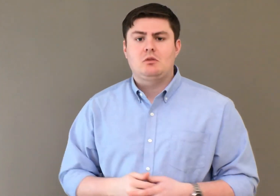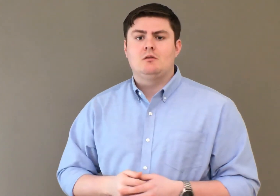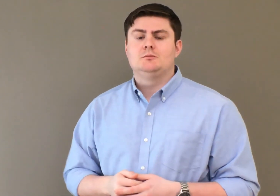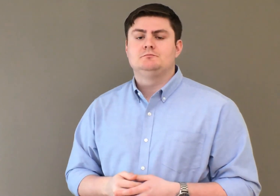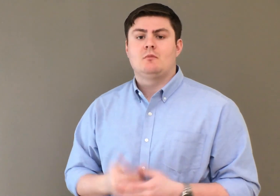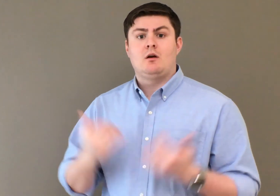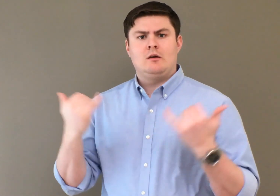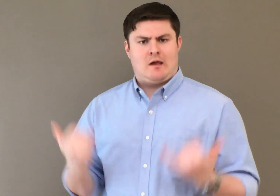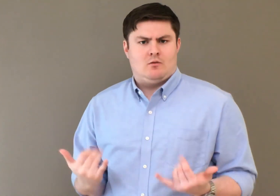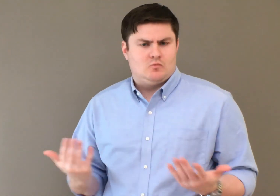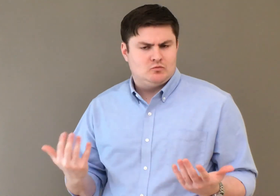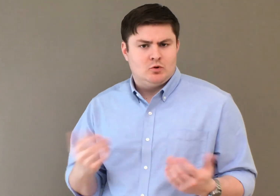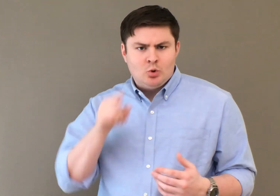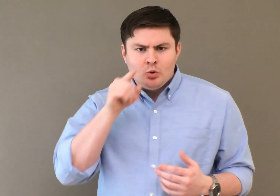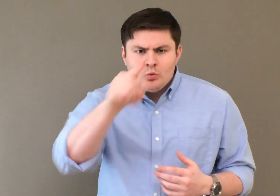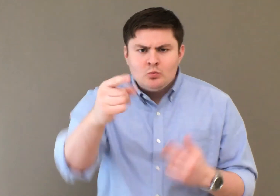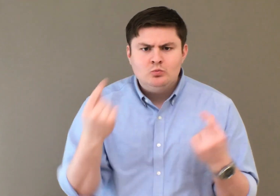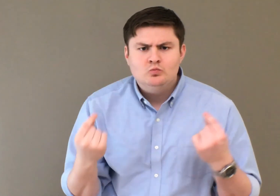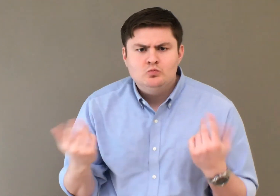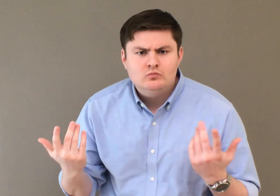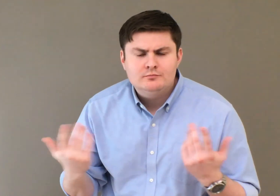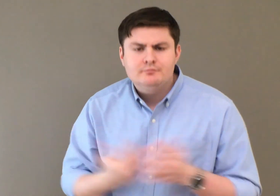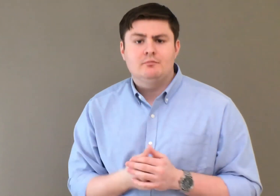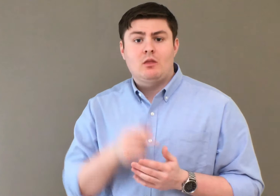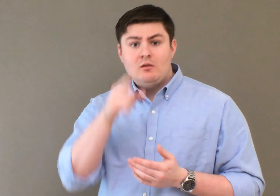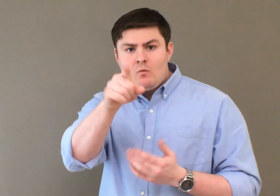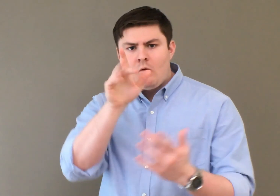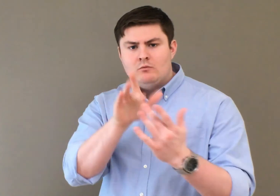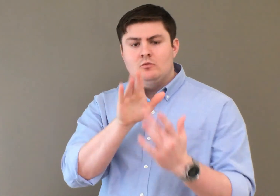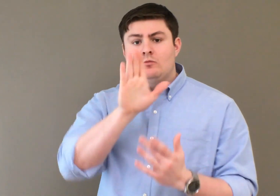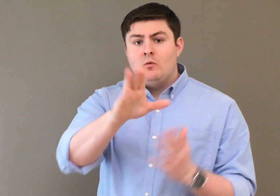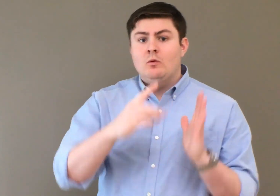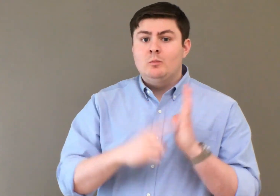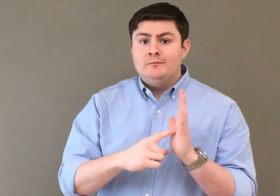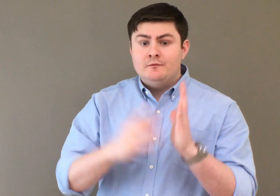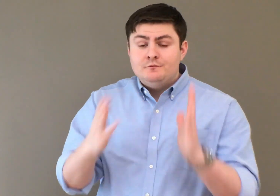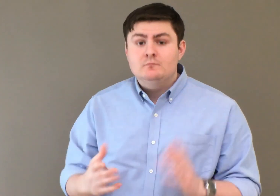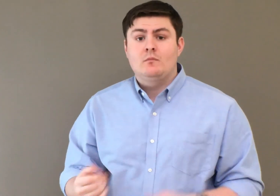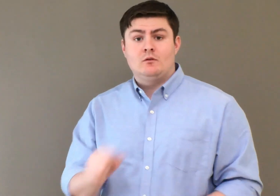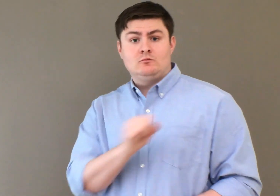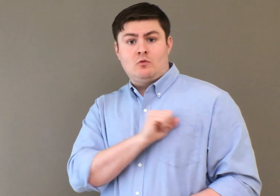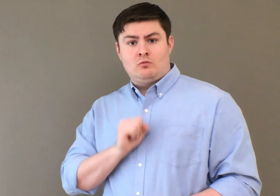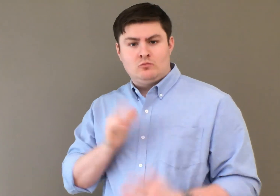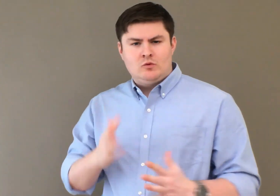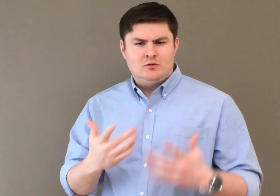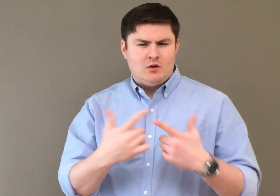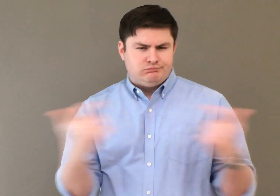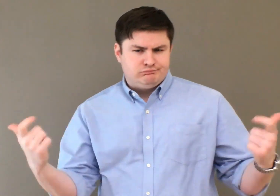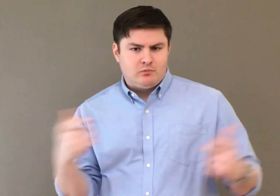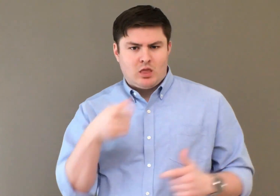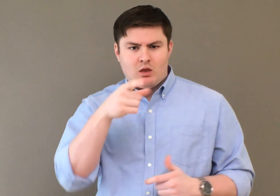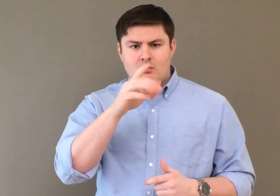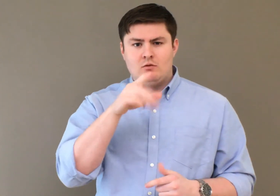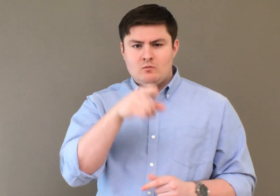Now, what can you do? You can contact your representative and your senator. Call them,